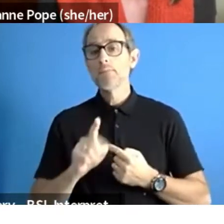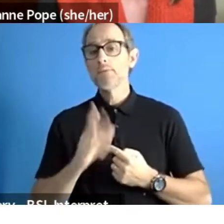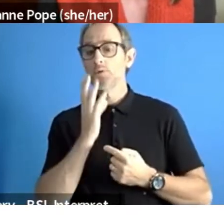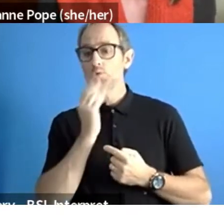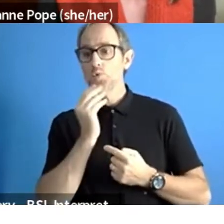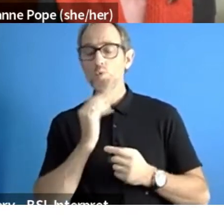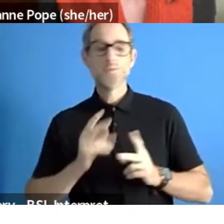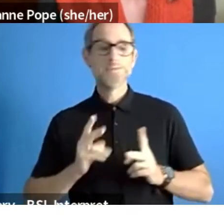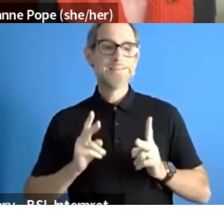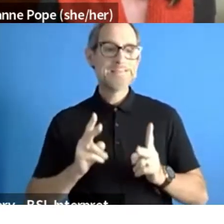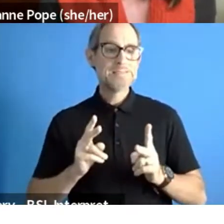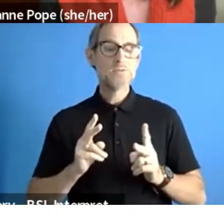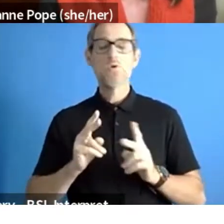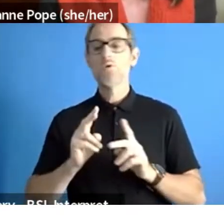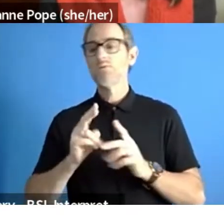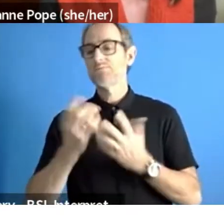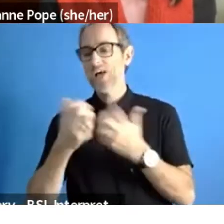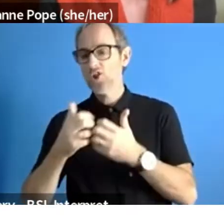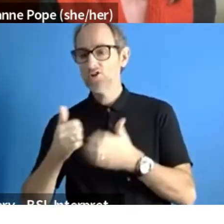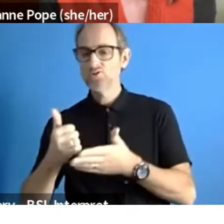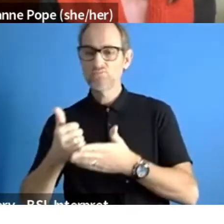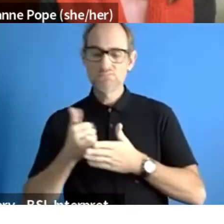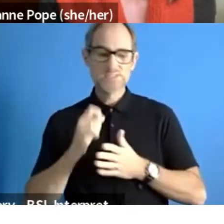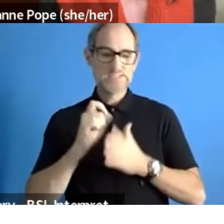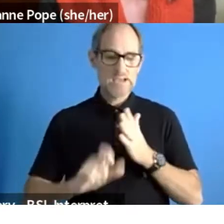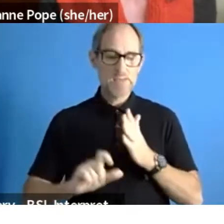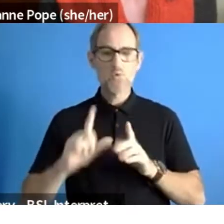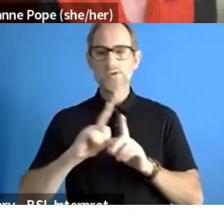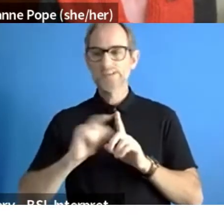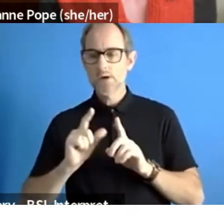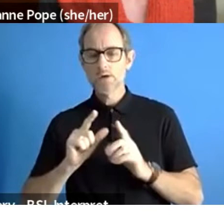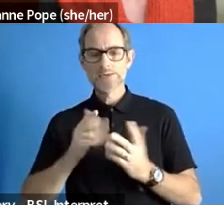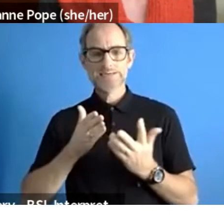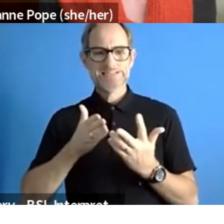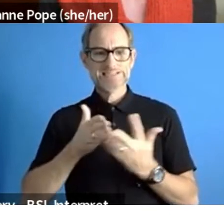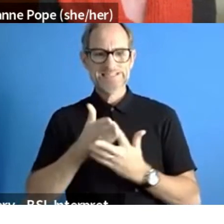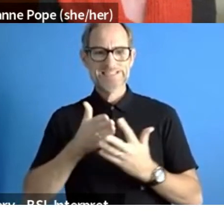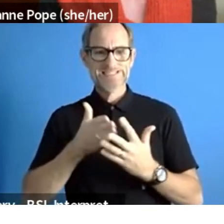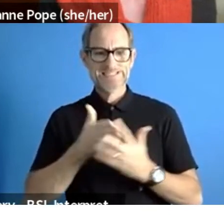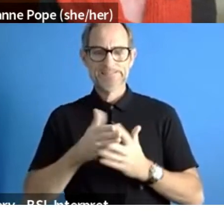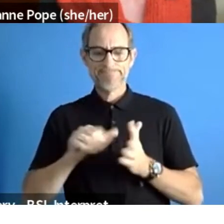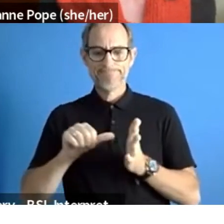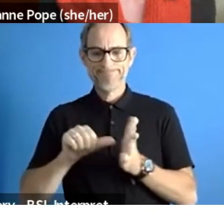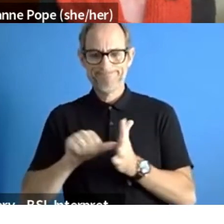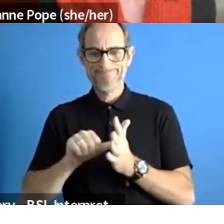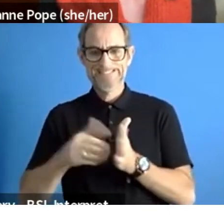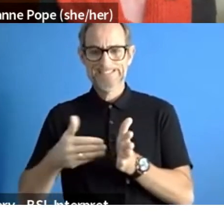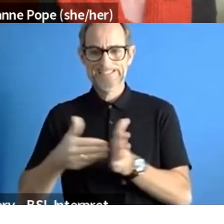assist of technologies not in the same way of those who do not have those